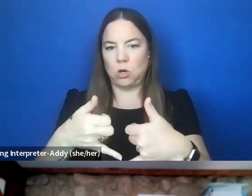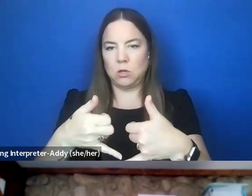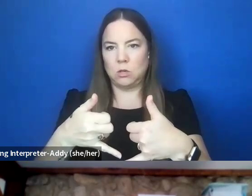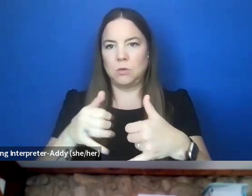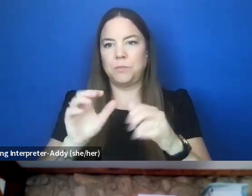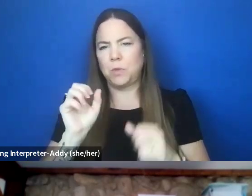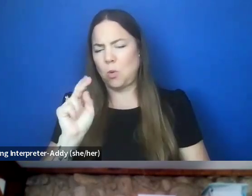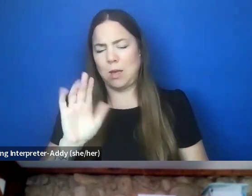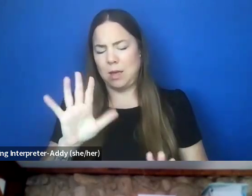Don Dew: that's on.